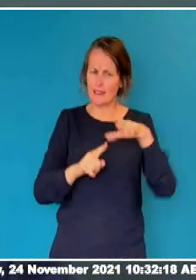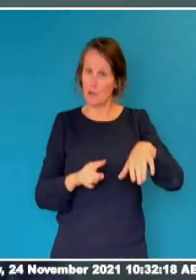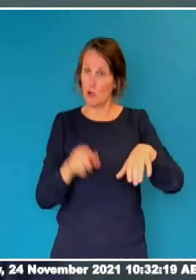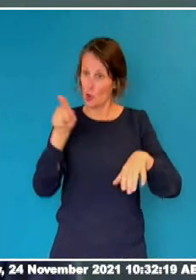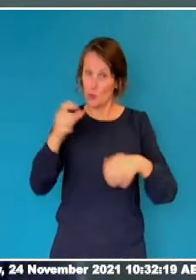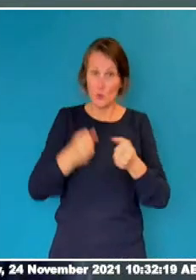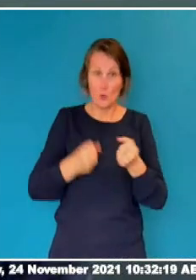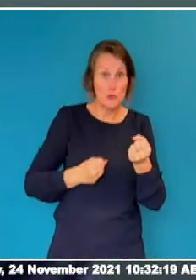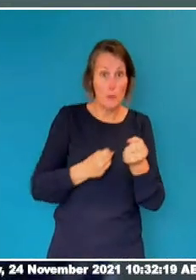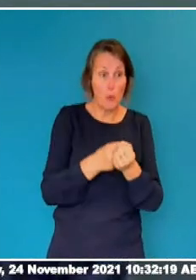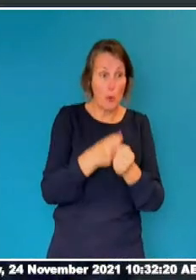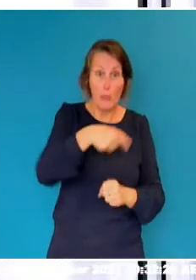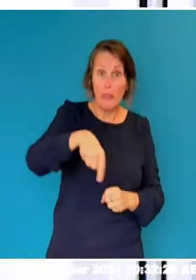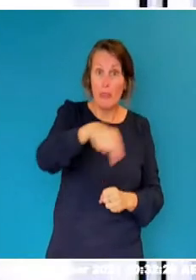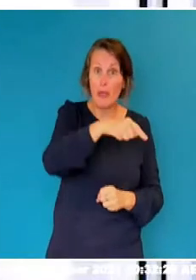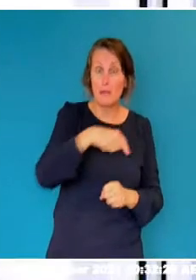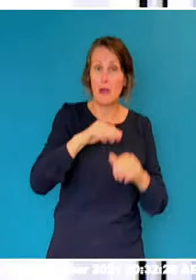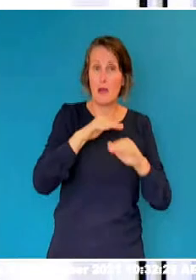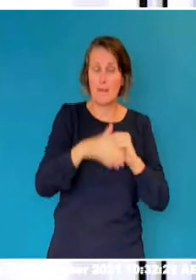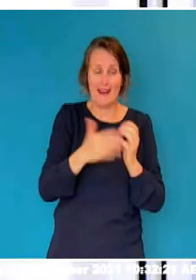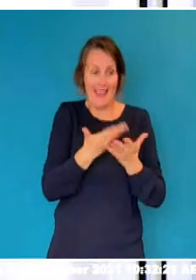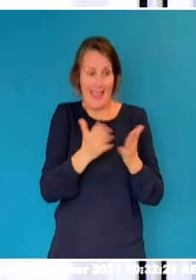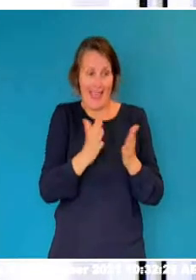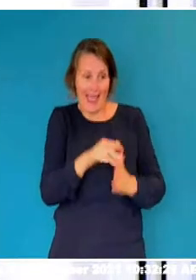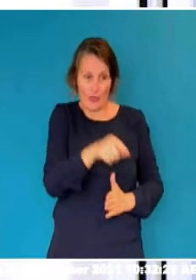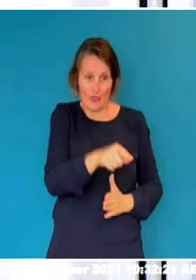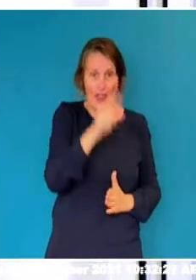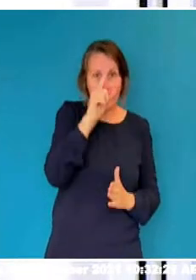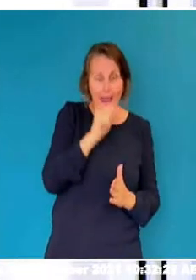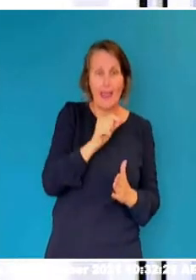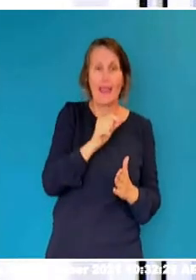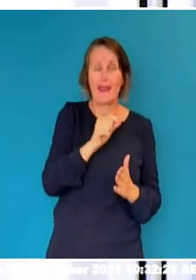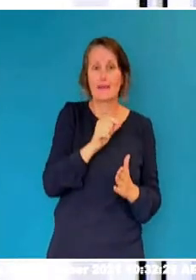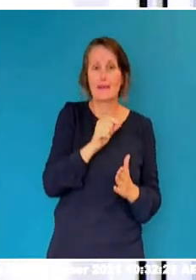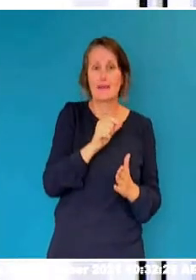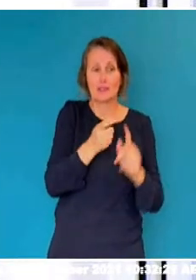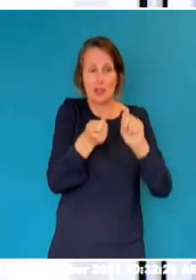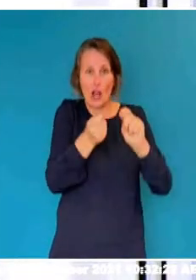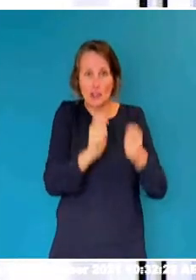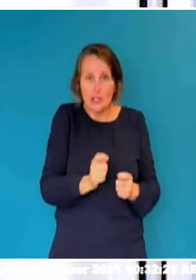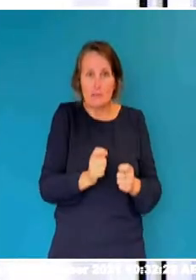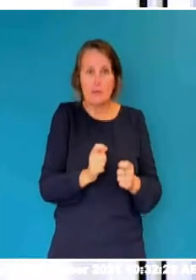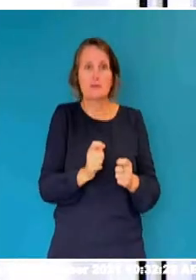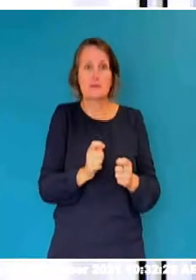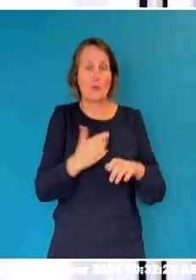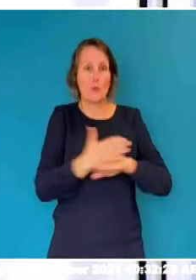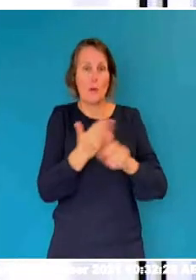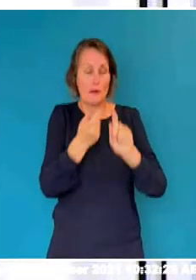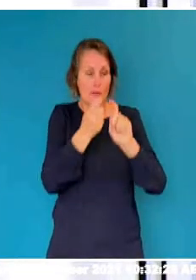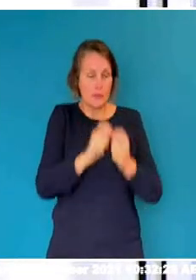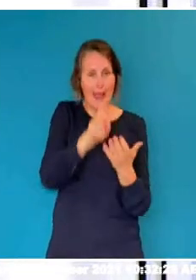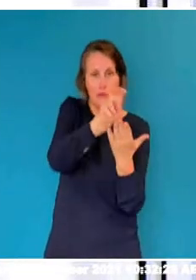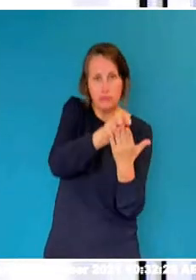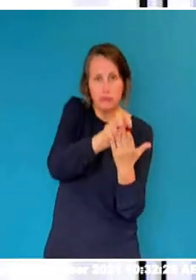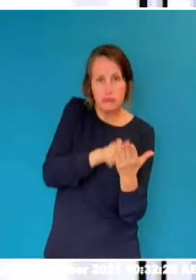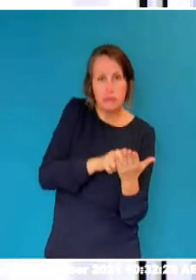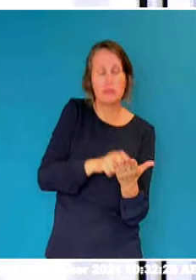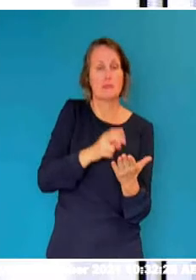relation to how they might go about making adjustments decisions and keeping records in relation to those decisions?